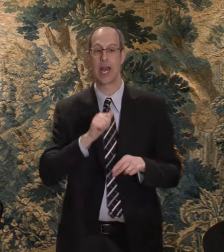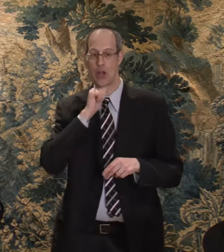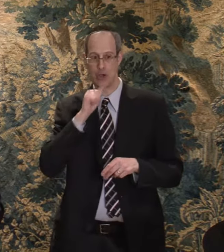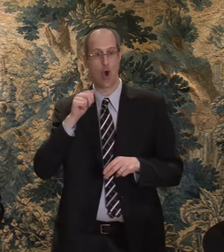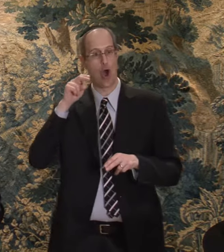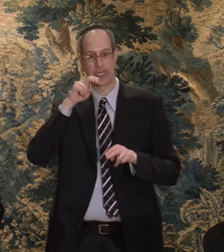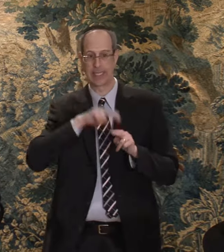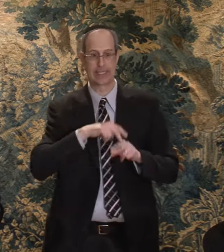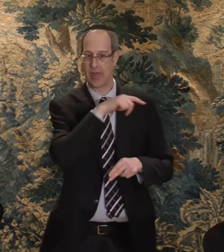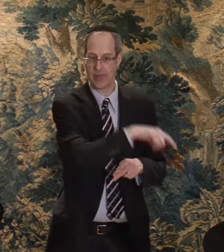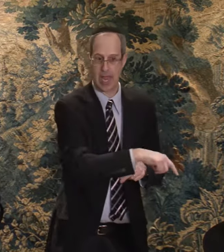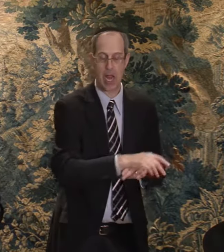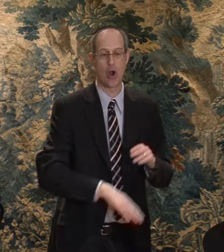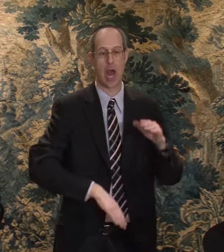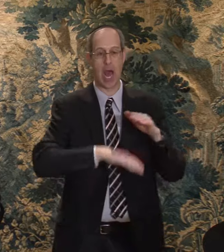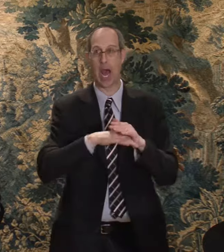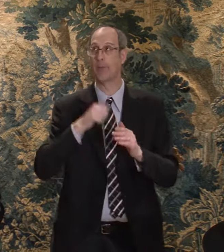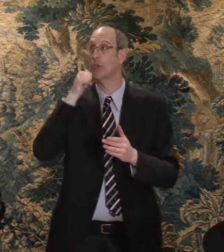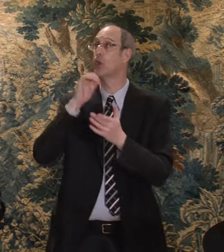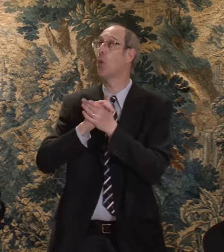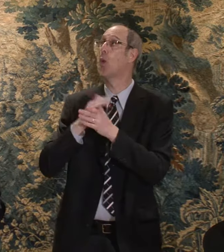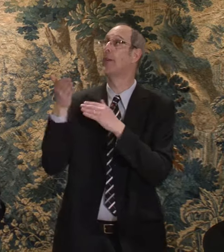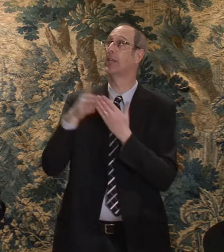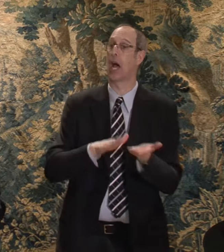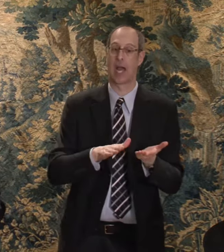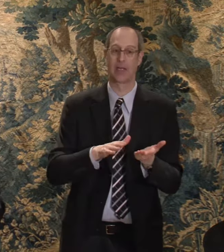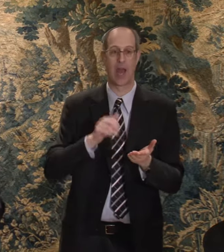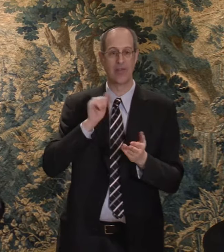passed away could you imagine that corvids ever said